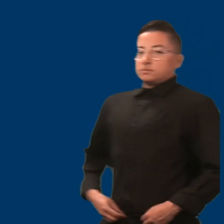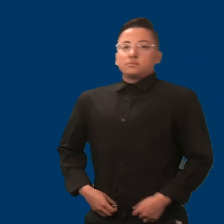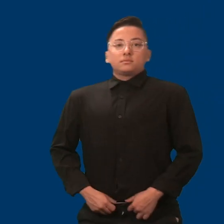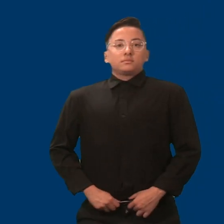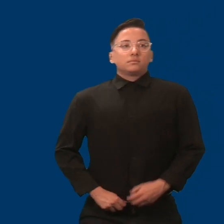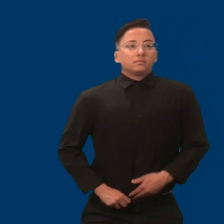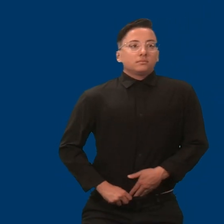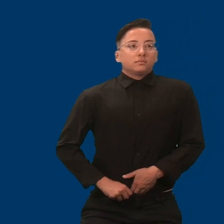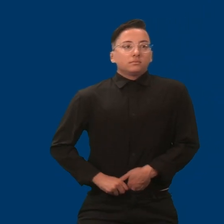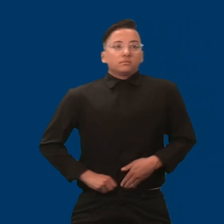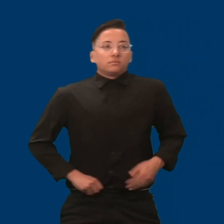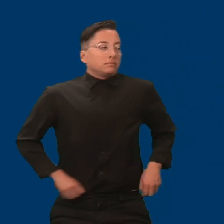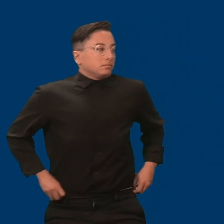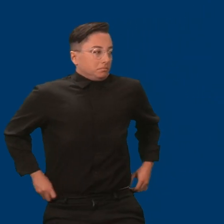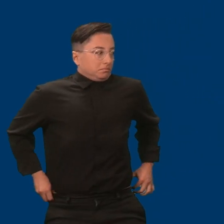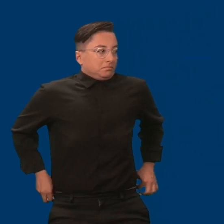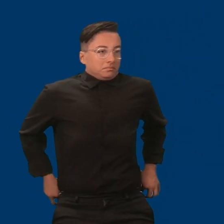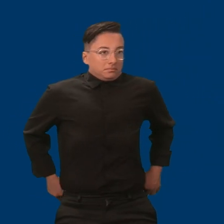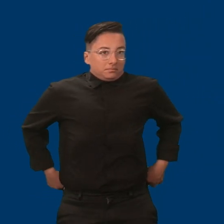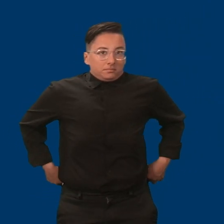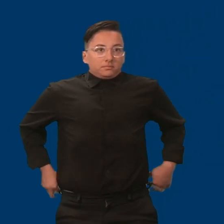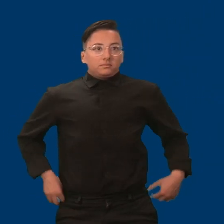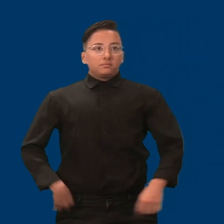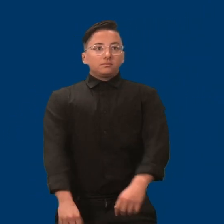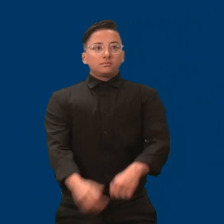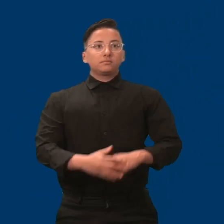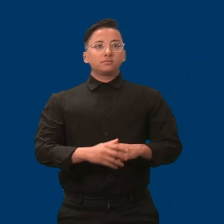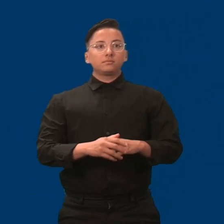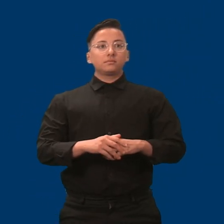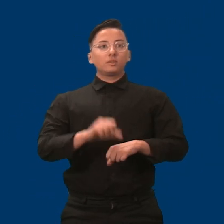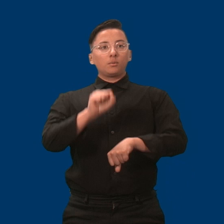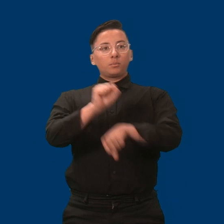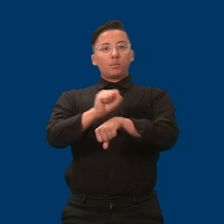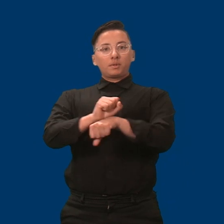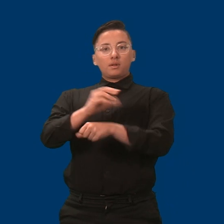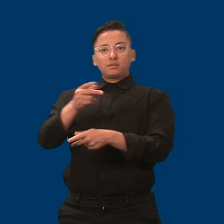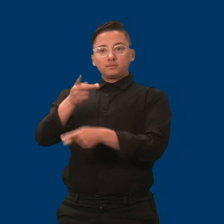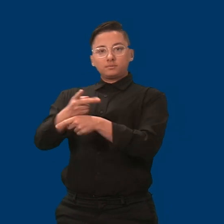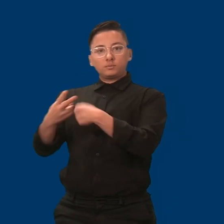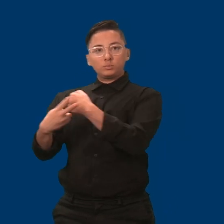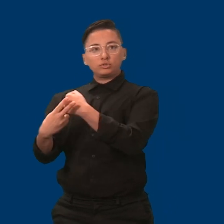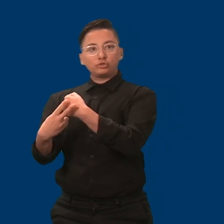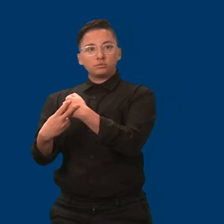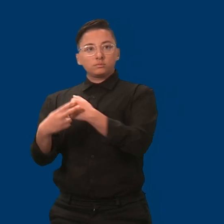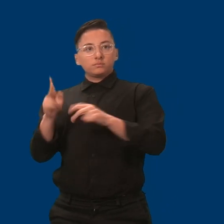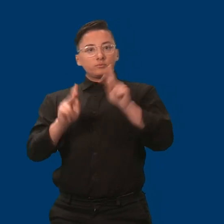[speaker] Employment and Retention of Employees with Disabilities.